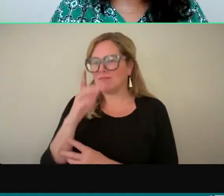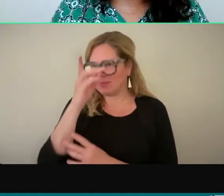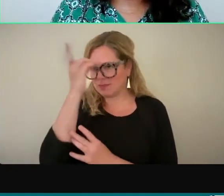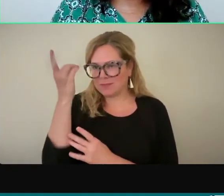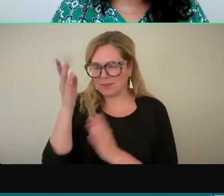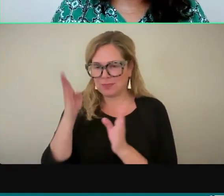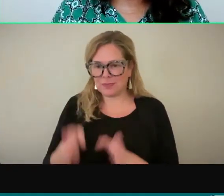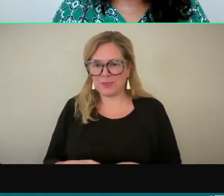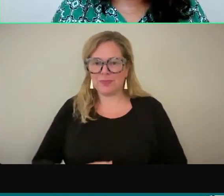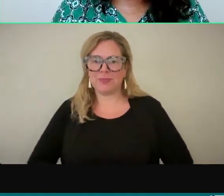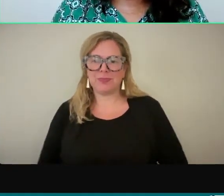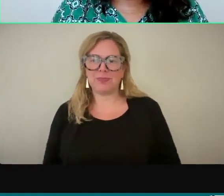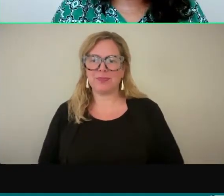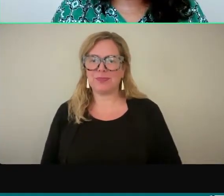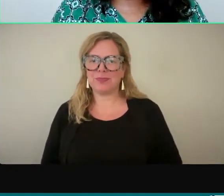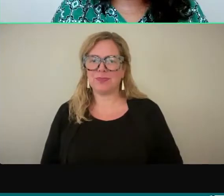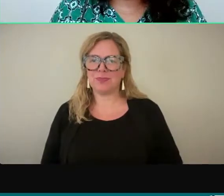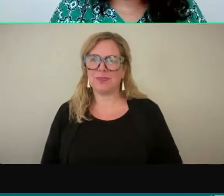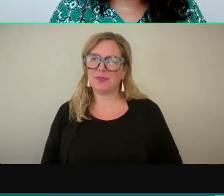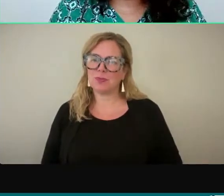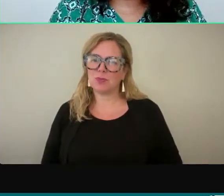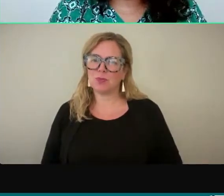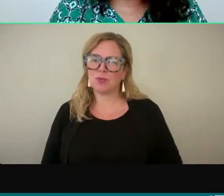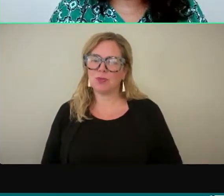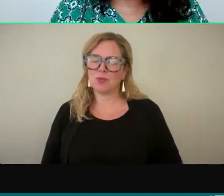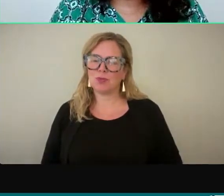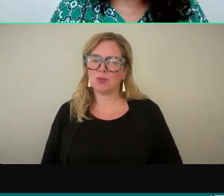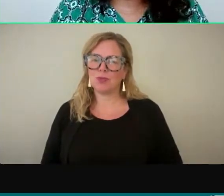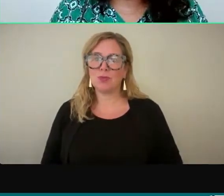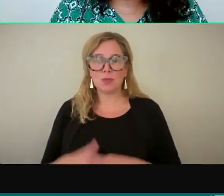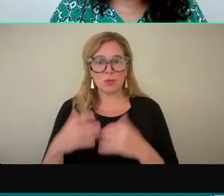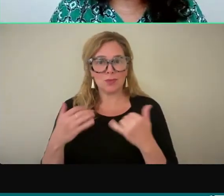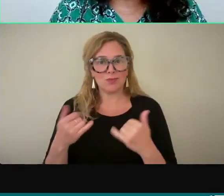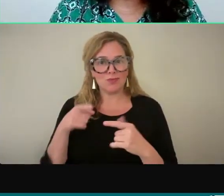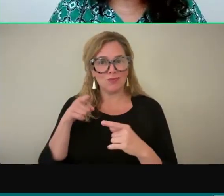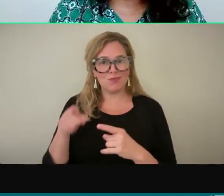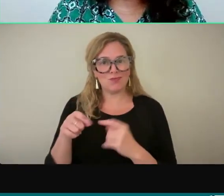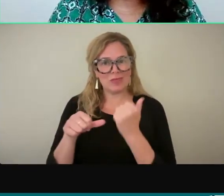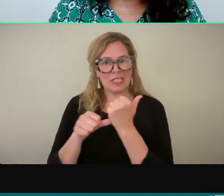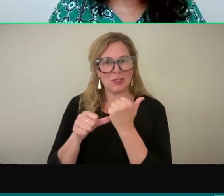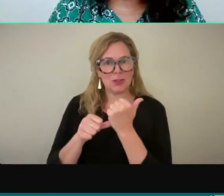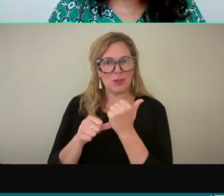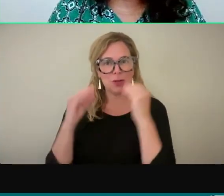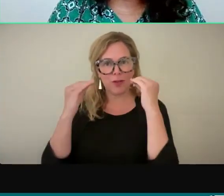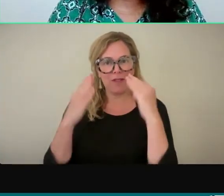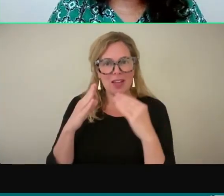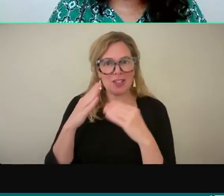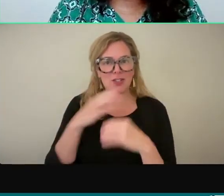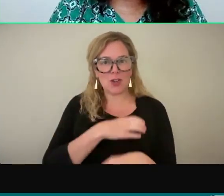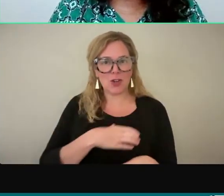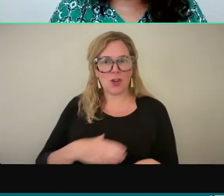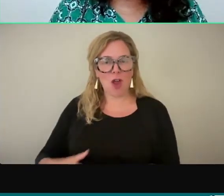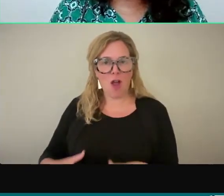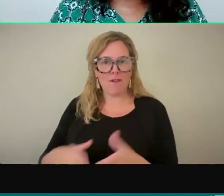General Hospital and at the Bedford VA, and an associate professor at Harvard Medical School. Thank you for joining us today. >> Lauren Moo: Thanks, Sowmya,